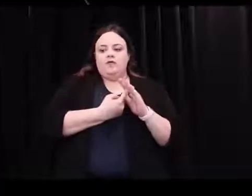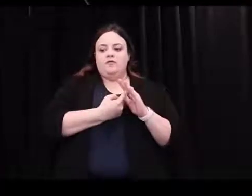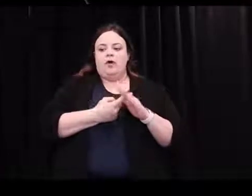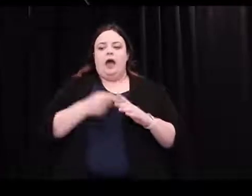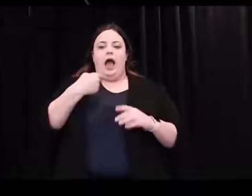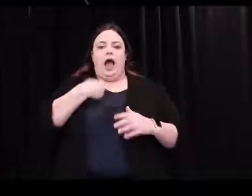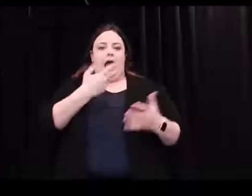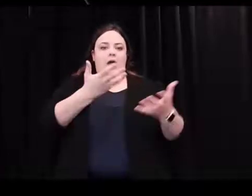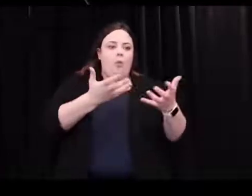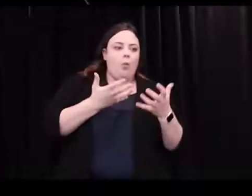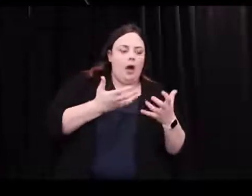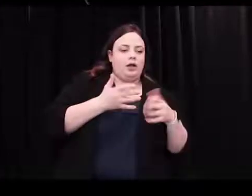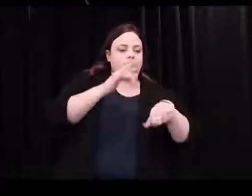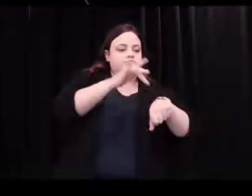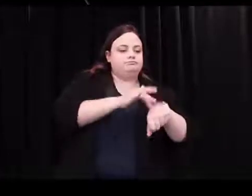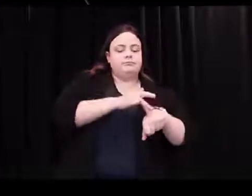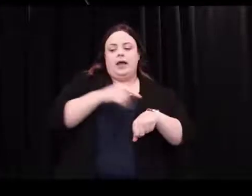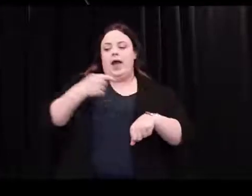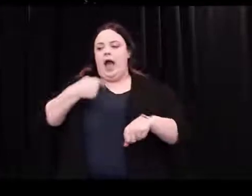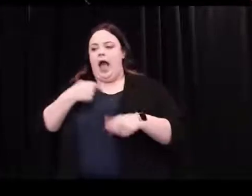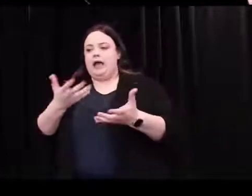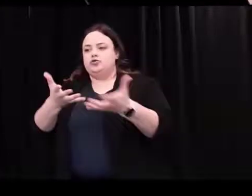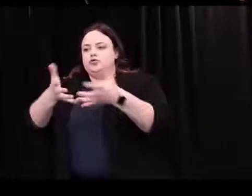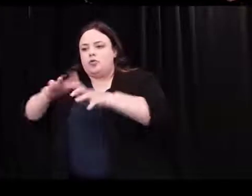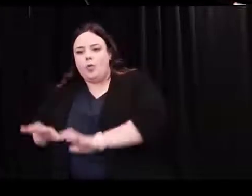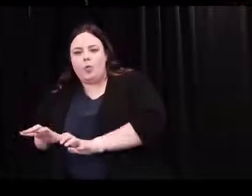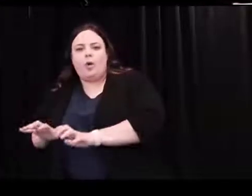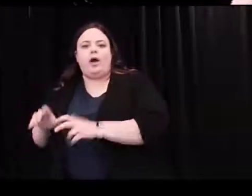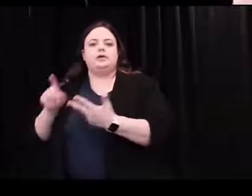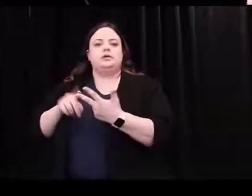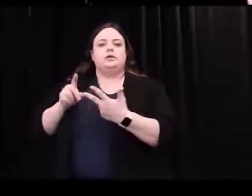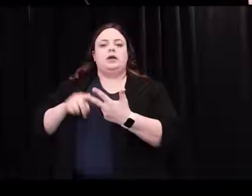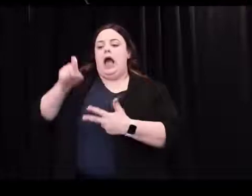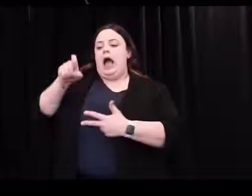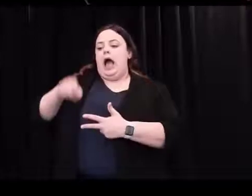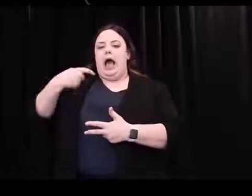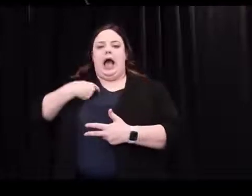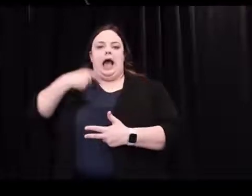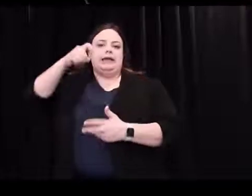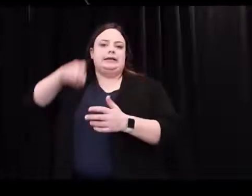and then one next to it called "I don't want" and then the next one called "I need." And again